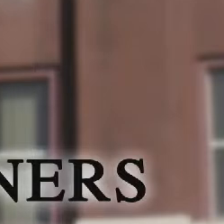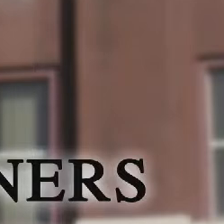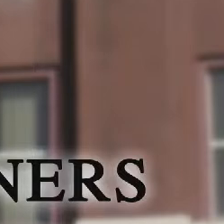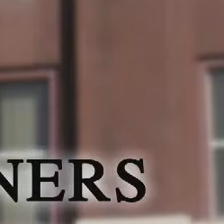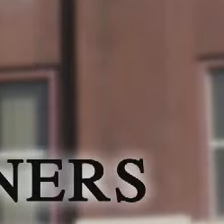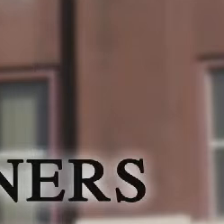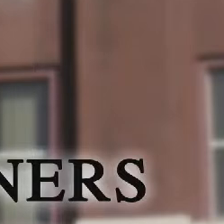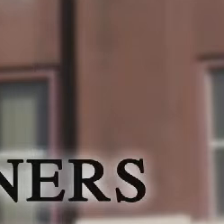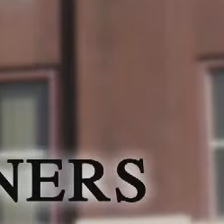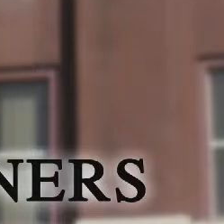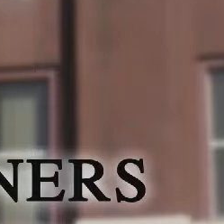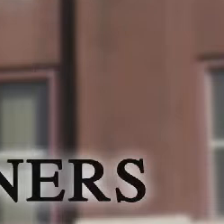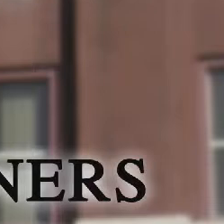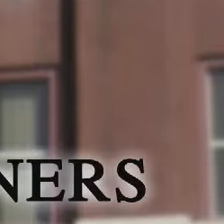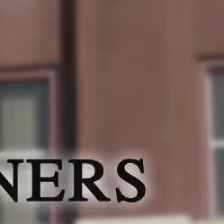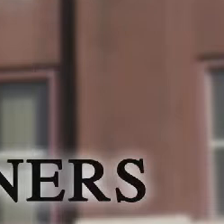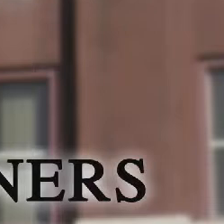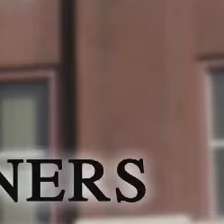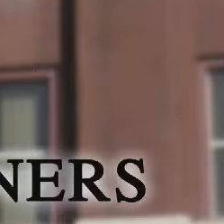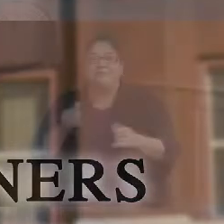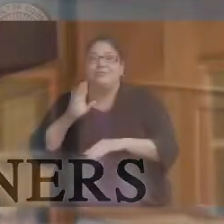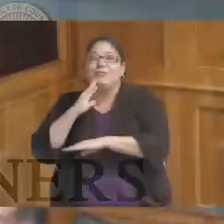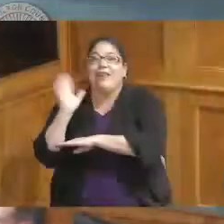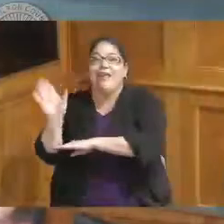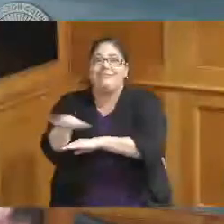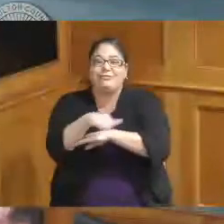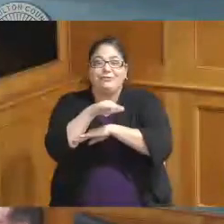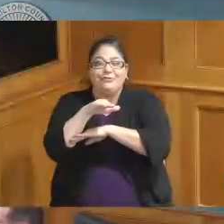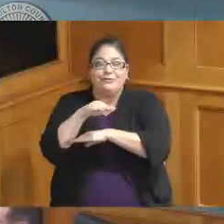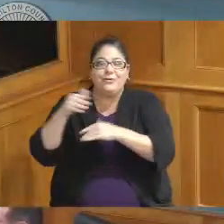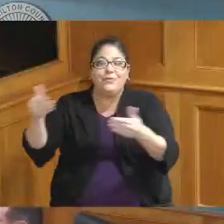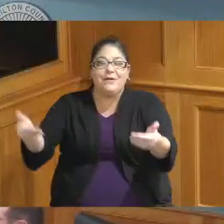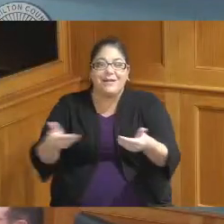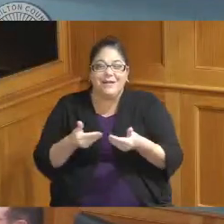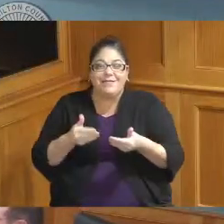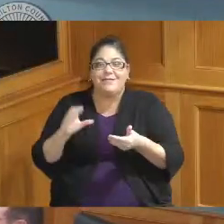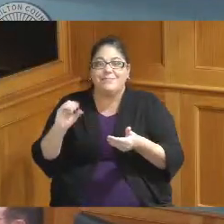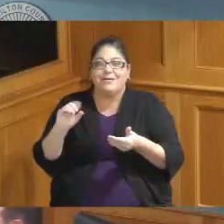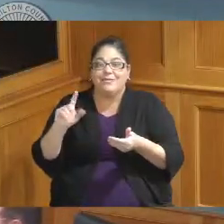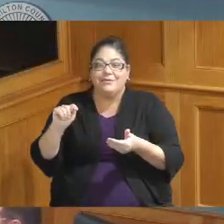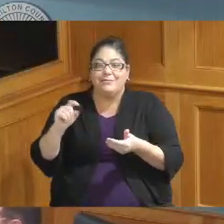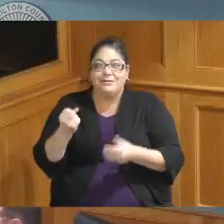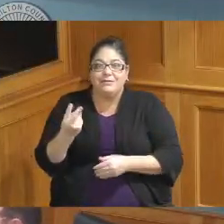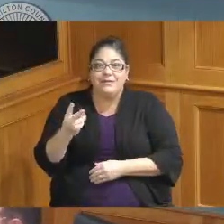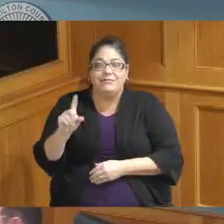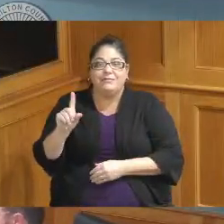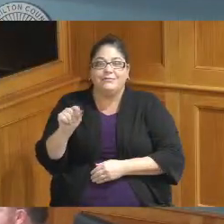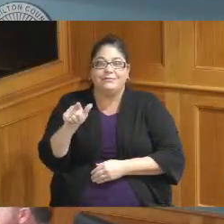good afternoon there we go good afternoon welcome to the October 12th 2023 Commission